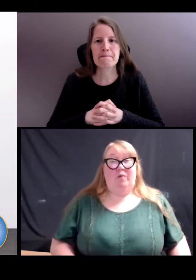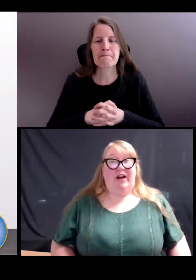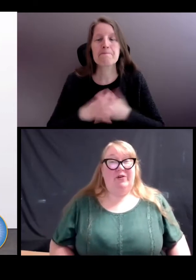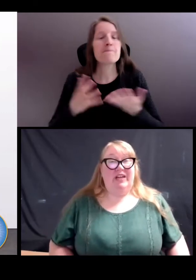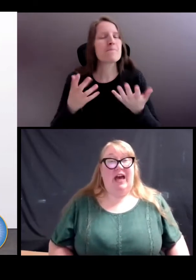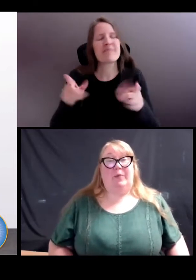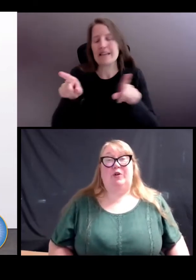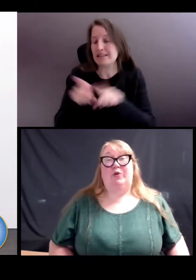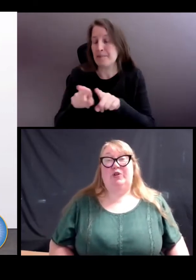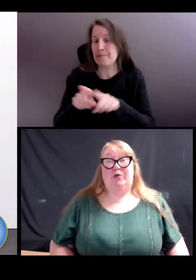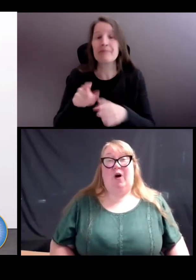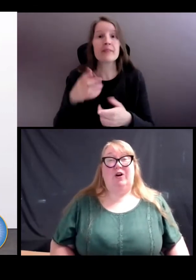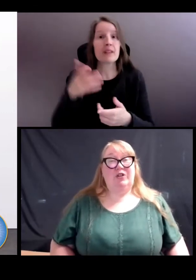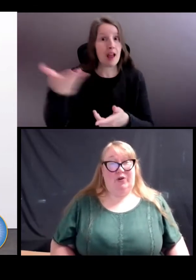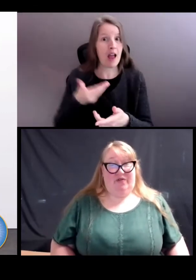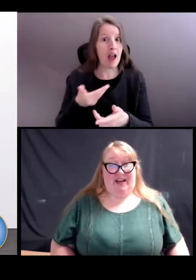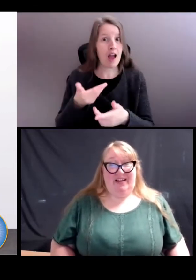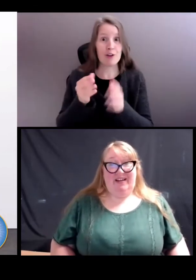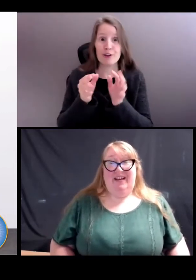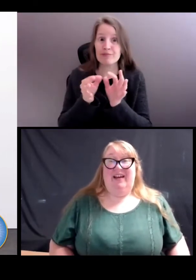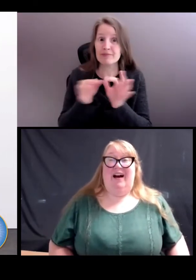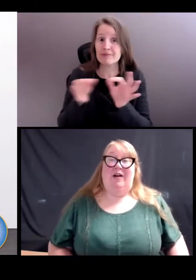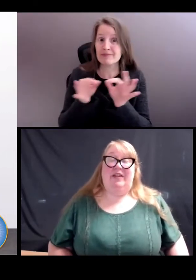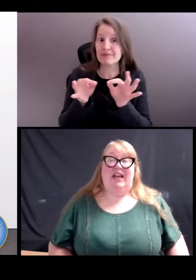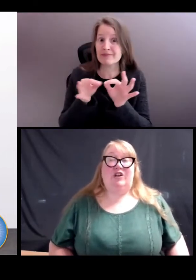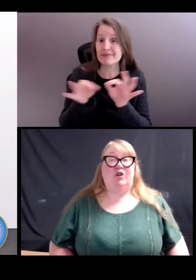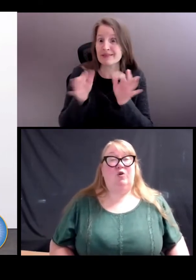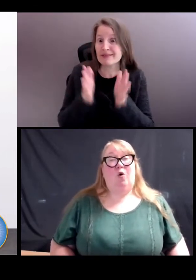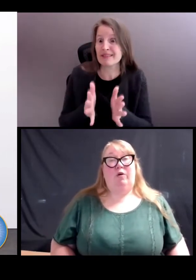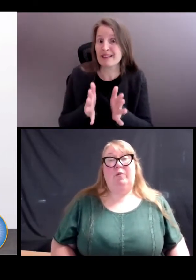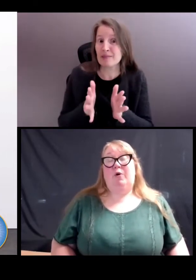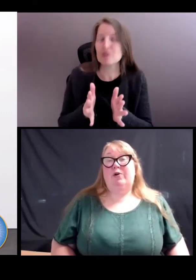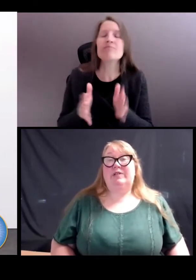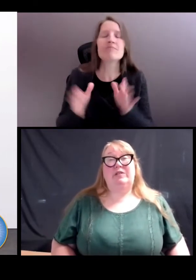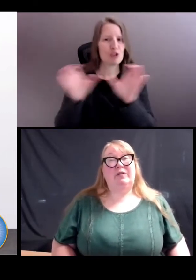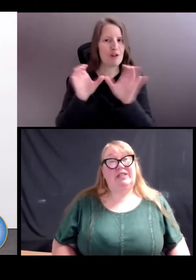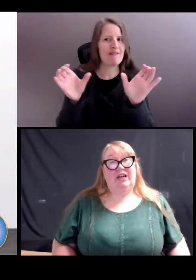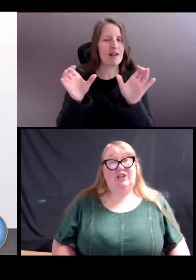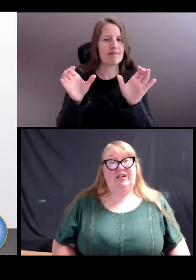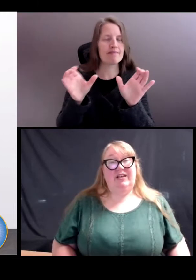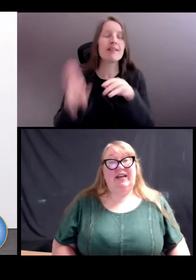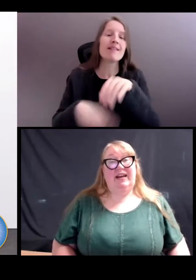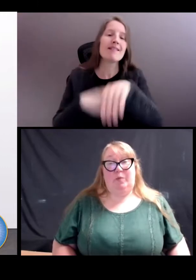writers and captioners who are certified the national court reporters association can help